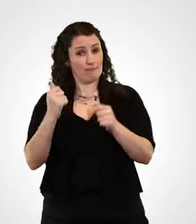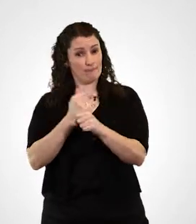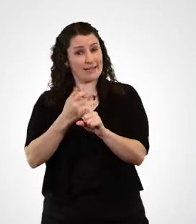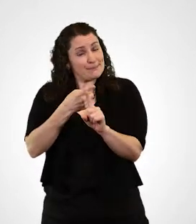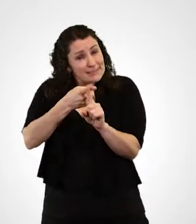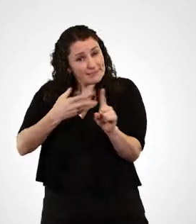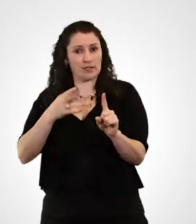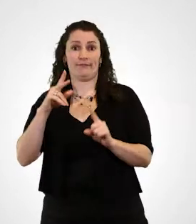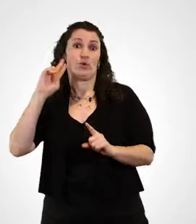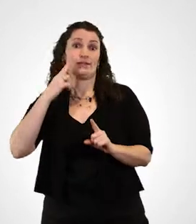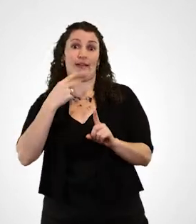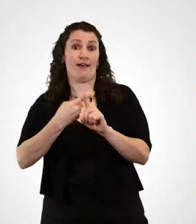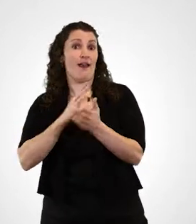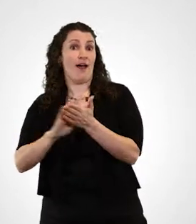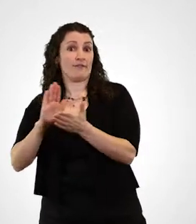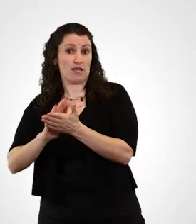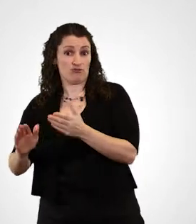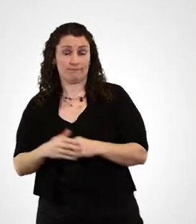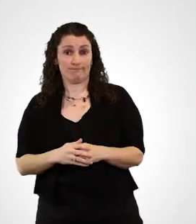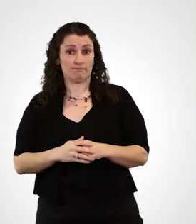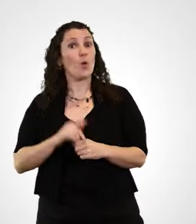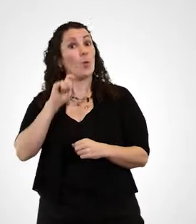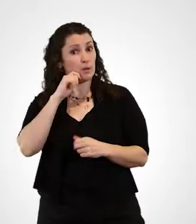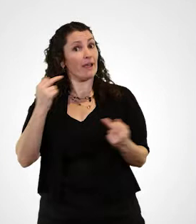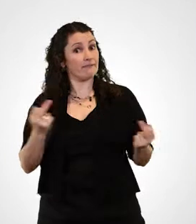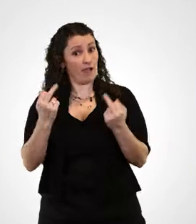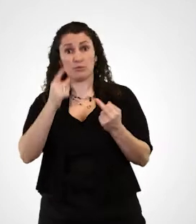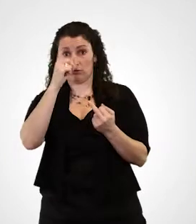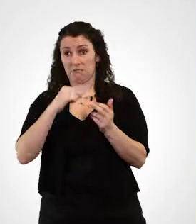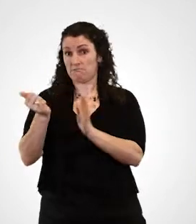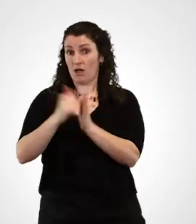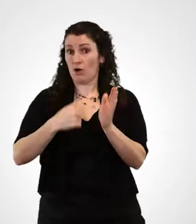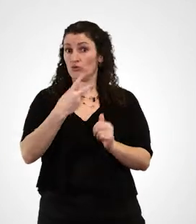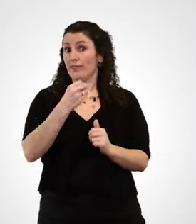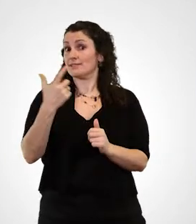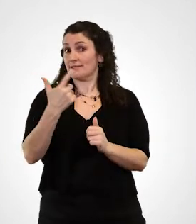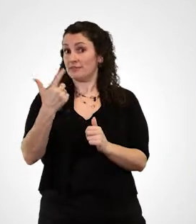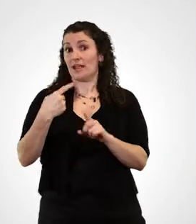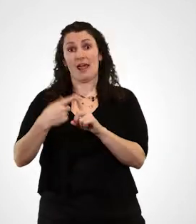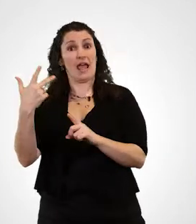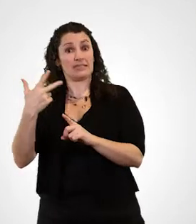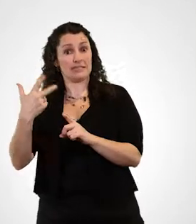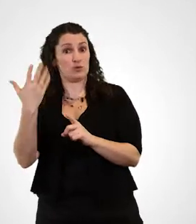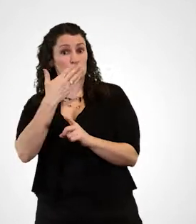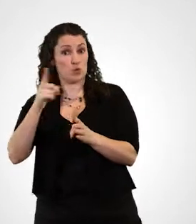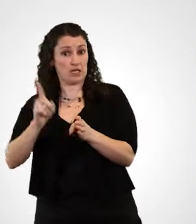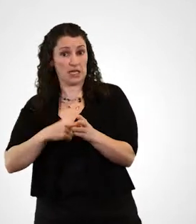and it will be available for the 2017-2018 school year. If you're interested in implementing Foundations